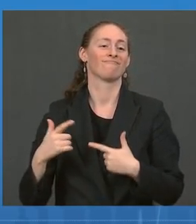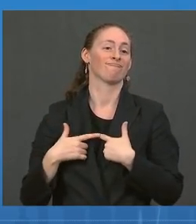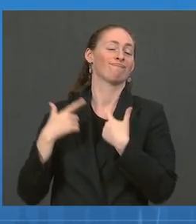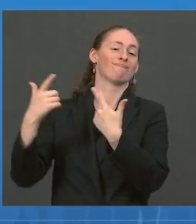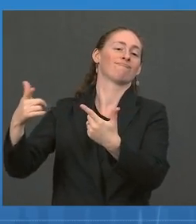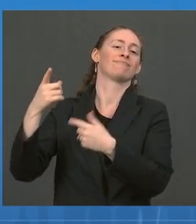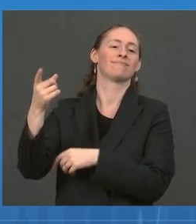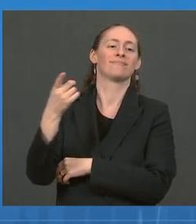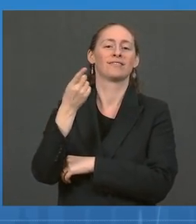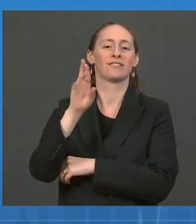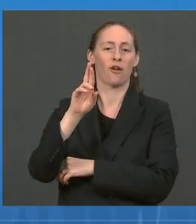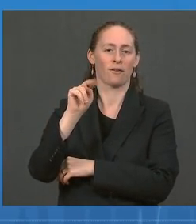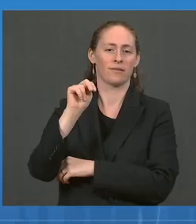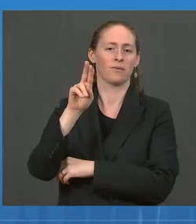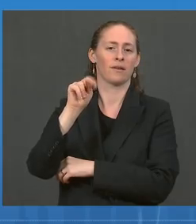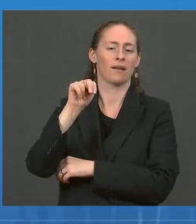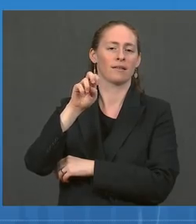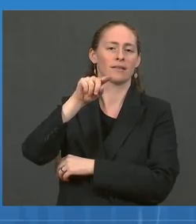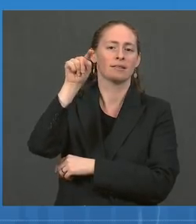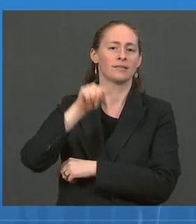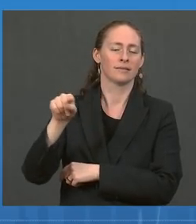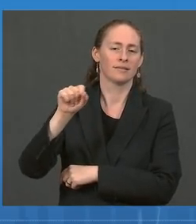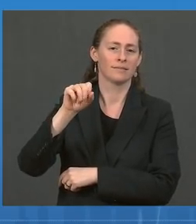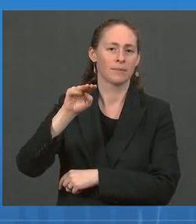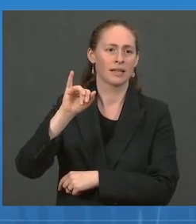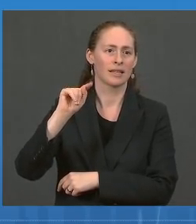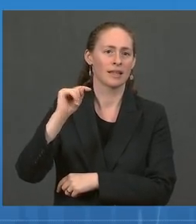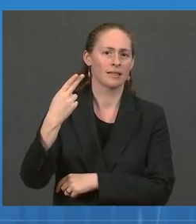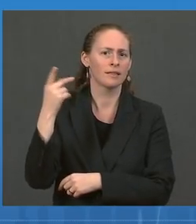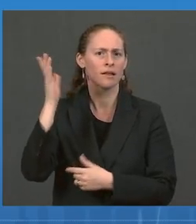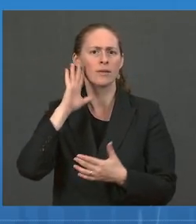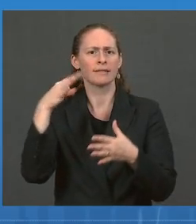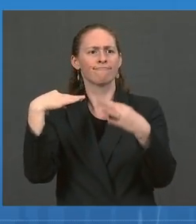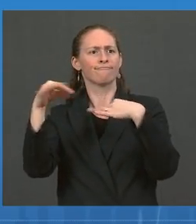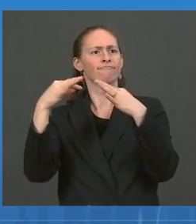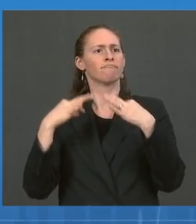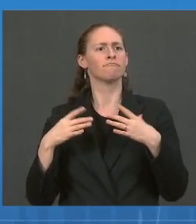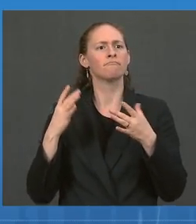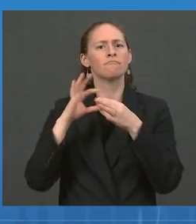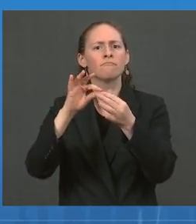Chair of the President's COVID-19 Health Equity Task Force, to discuss further our work